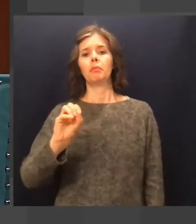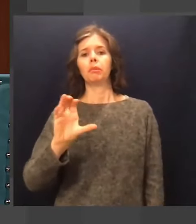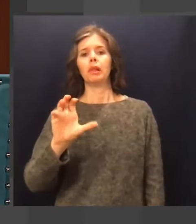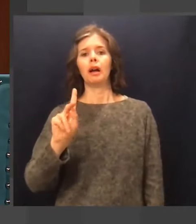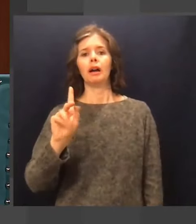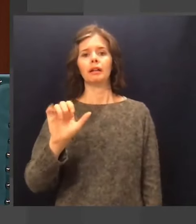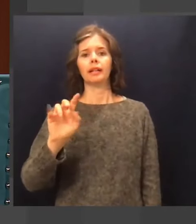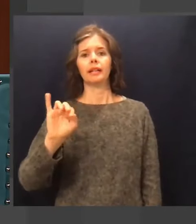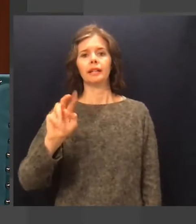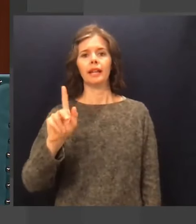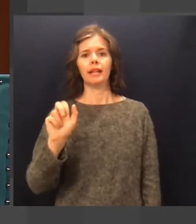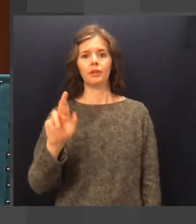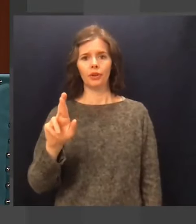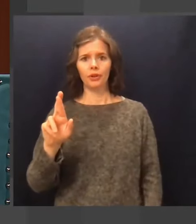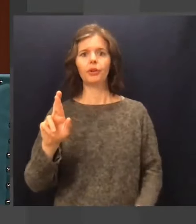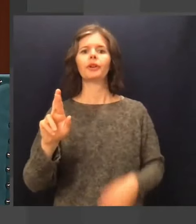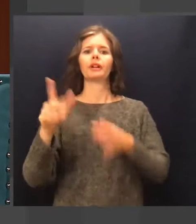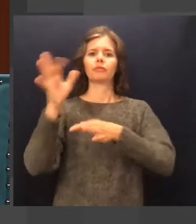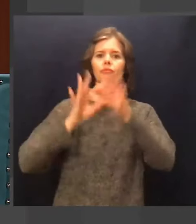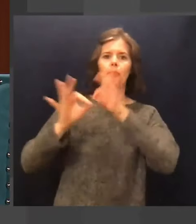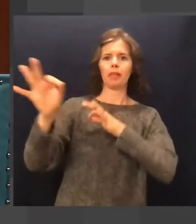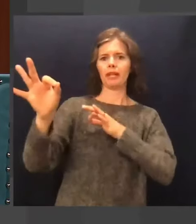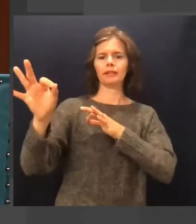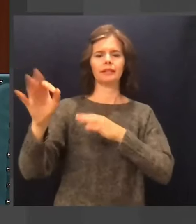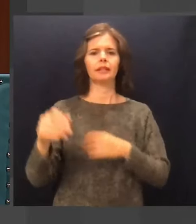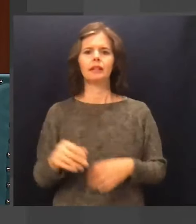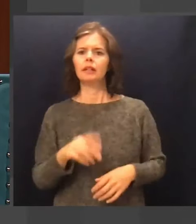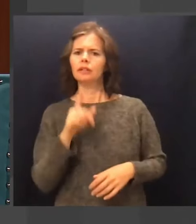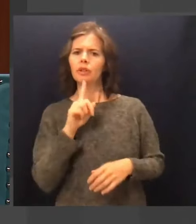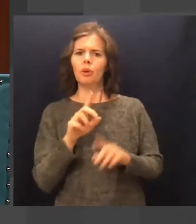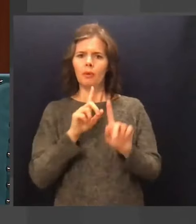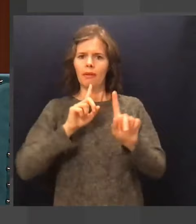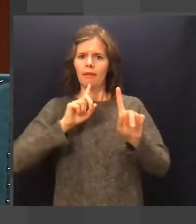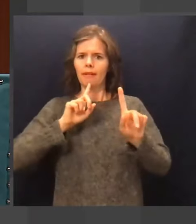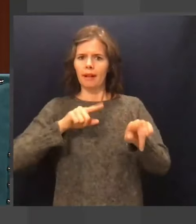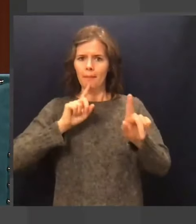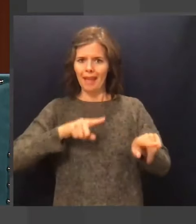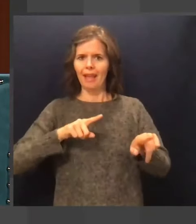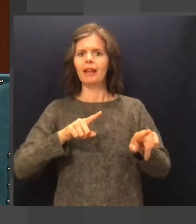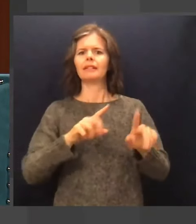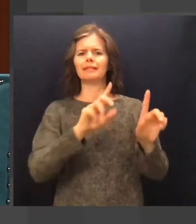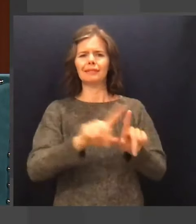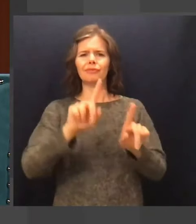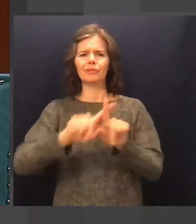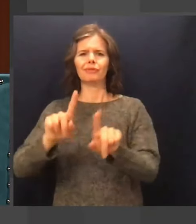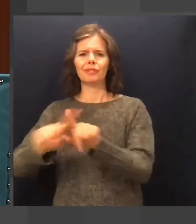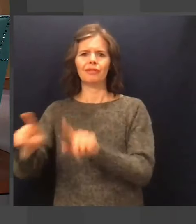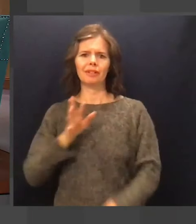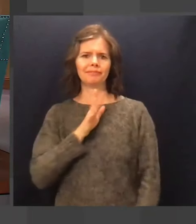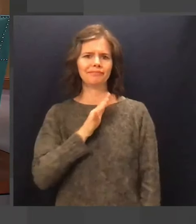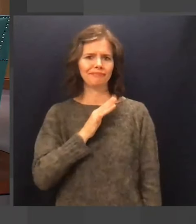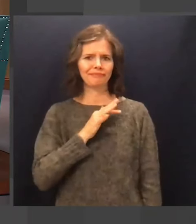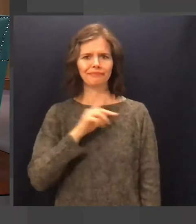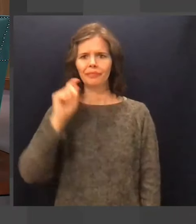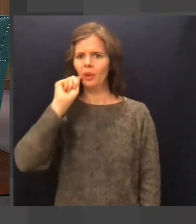BLOCKINATOR WHICH ALLOWS YOU TO WALK BY REPLACING AIR BLOCKS SO IT'S BY COMBINING THE SAME COMMAND IN DIFFERENT WAYS FOR